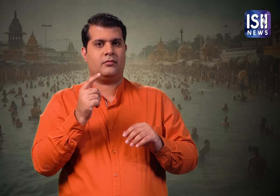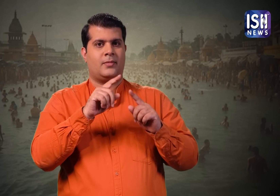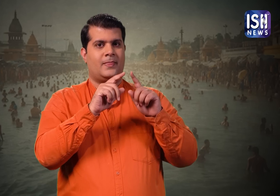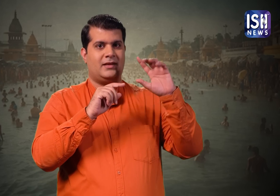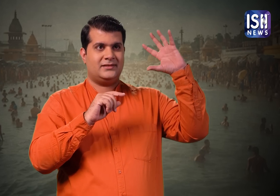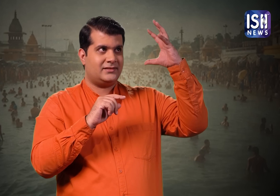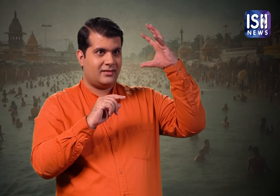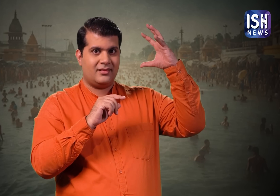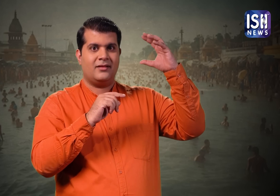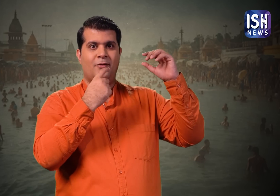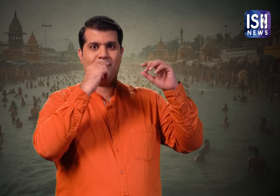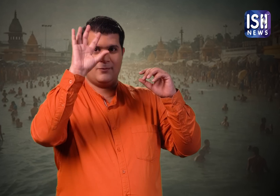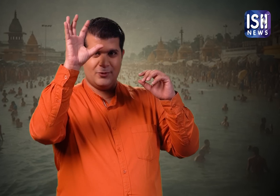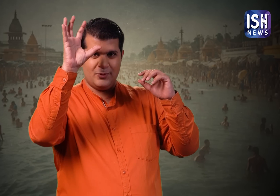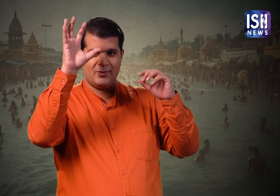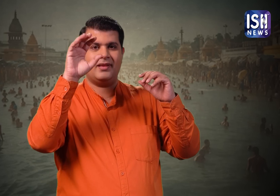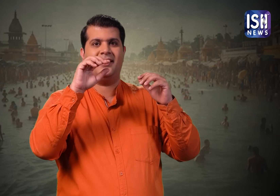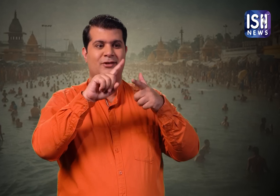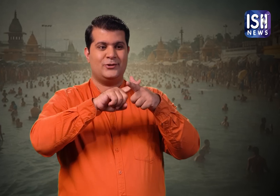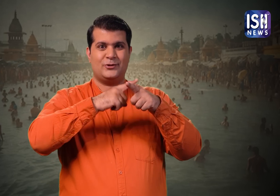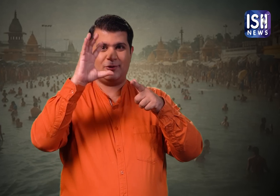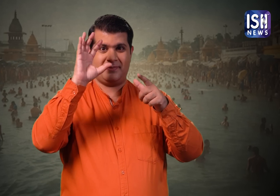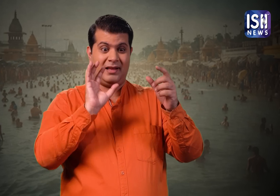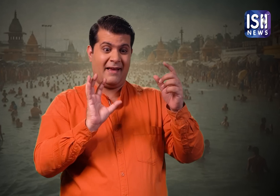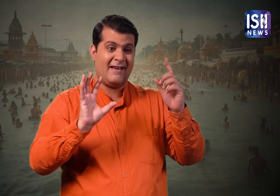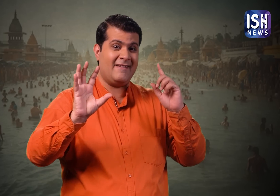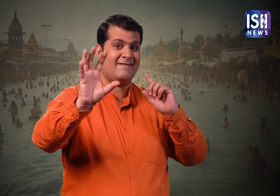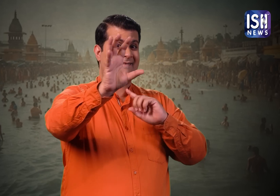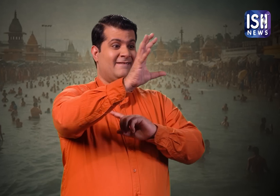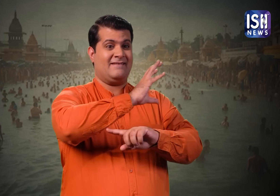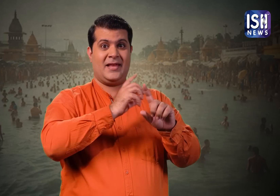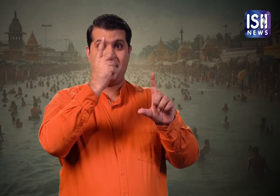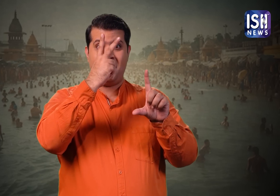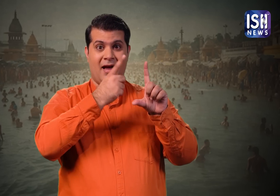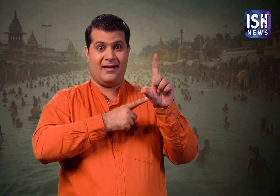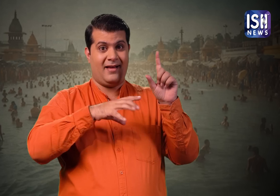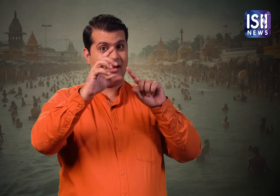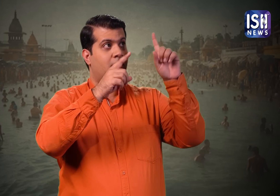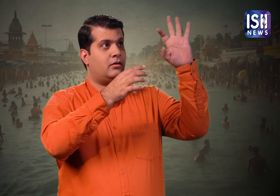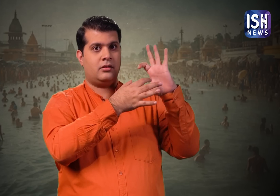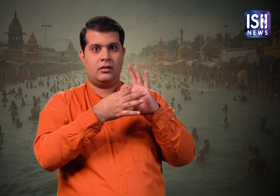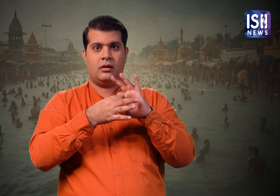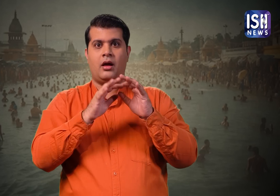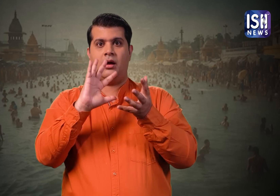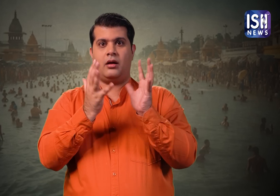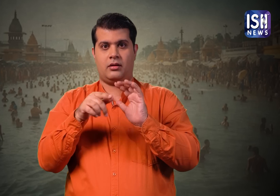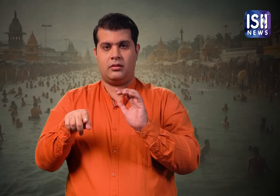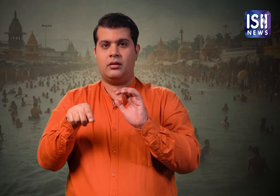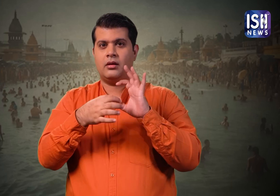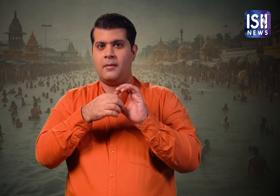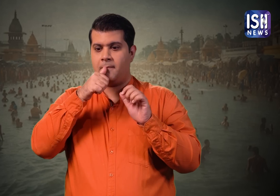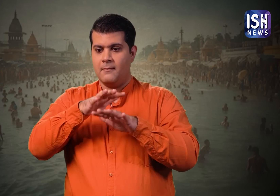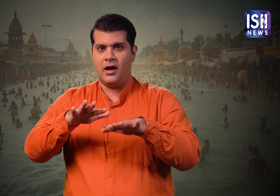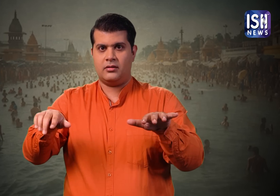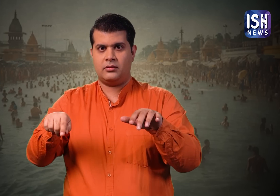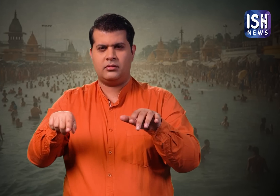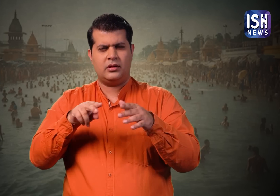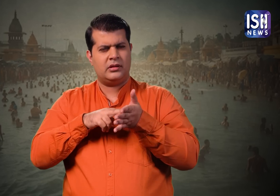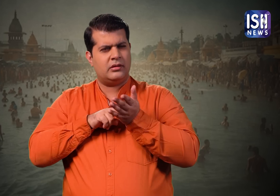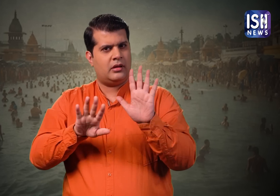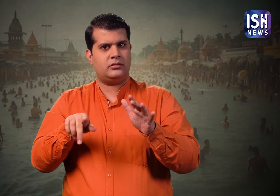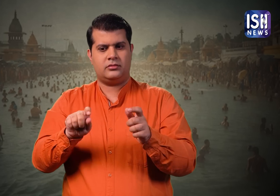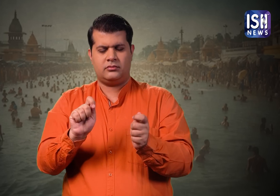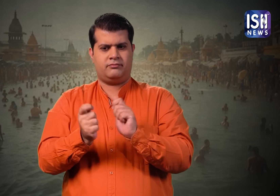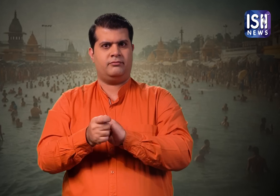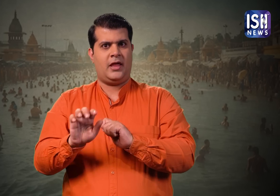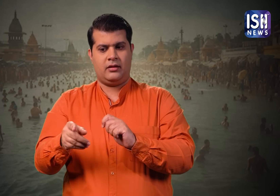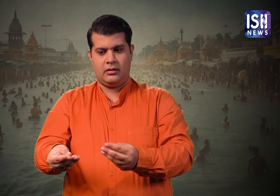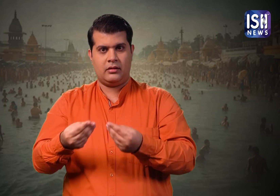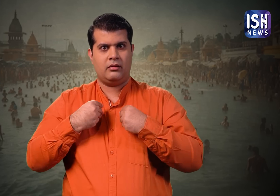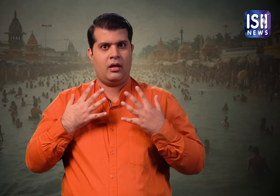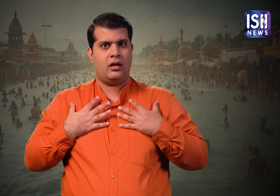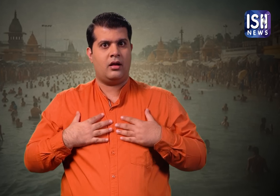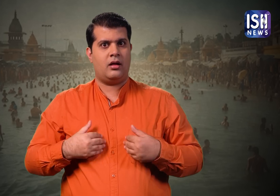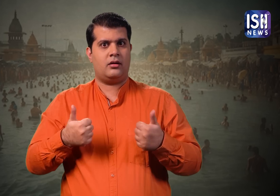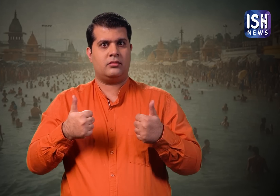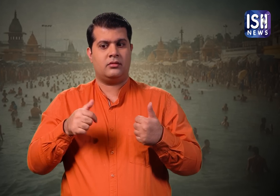People believe that when the Sun, Jupiter & Moon are in certain positions, they make the water on Earth special and good for health.